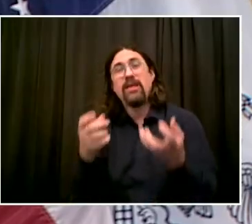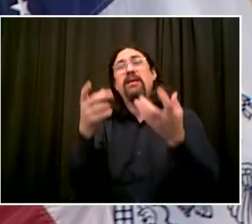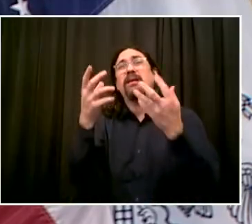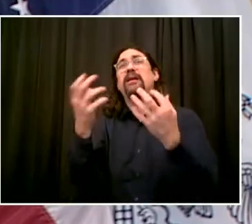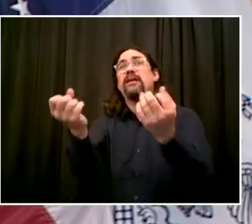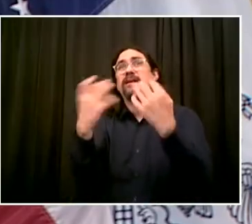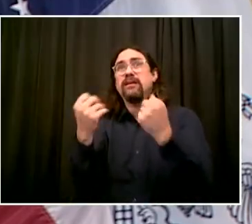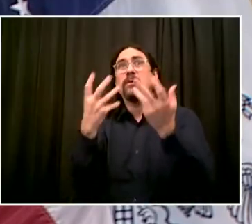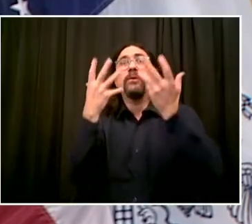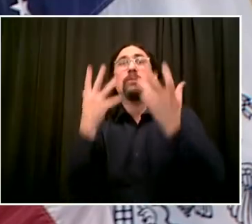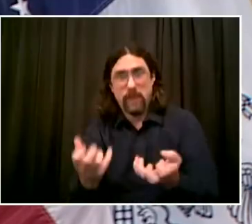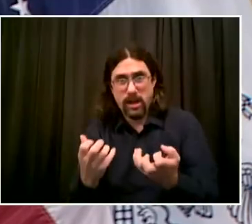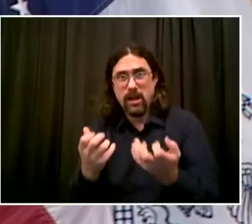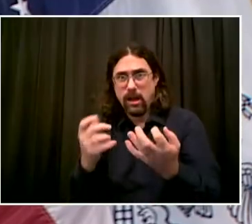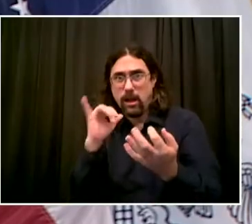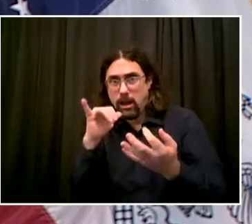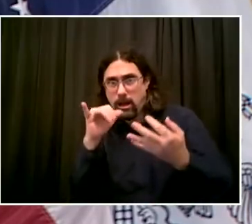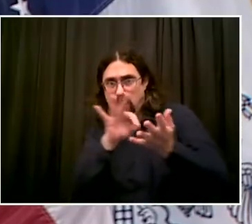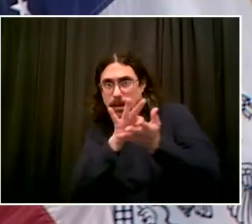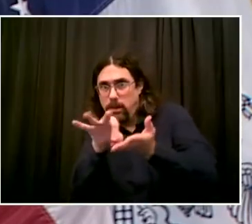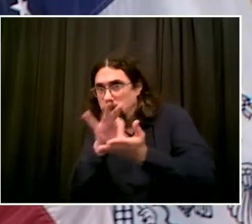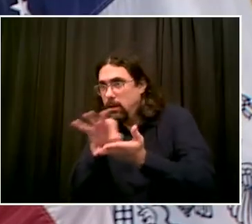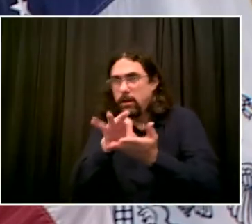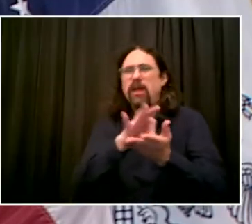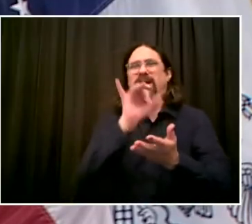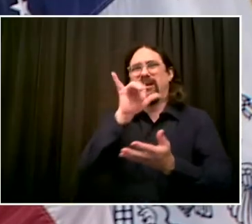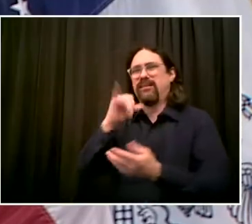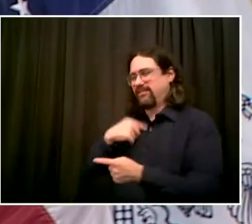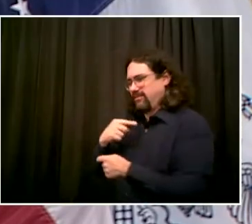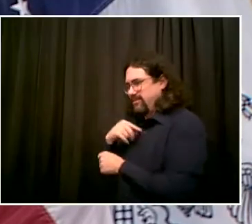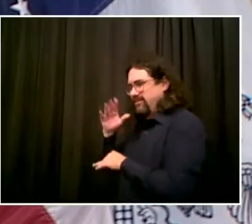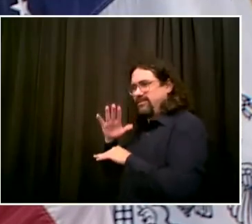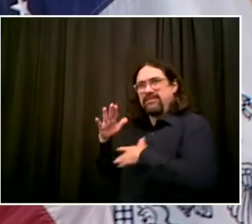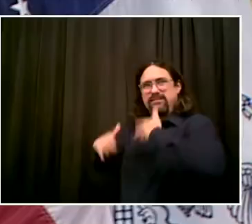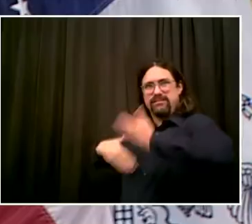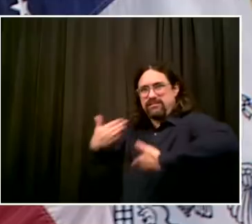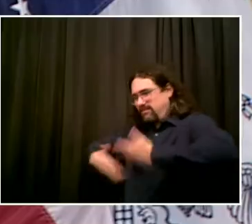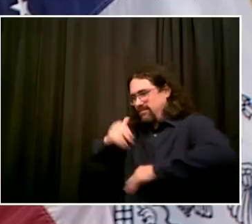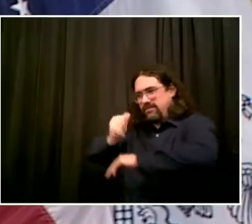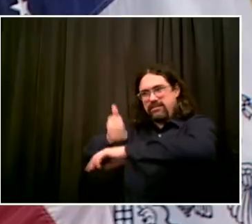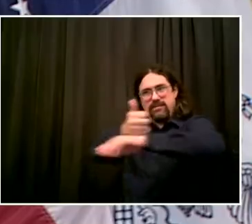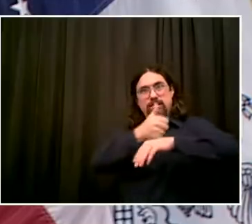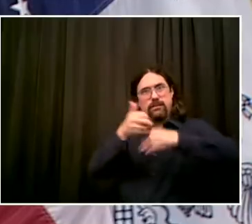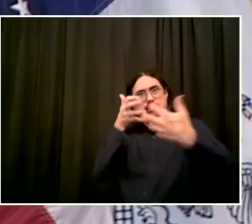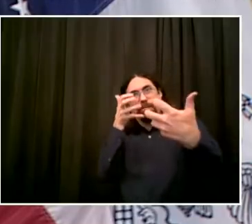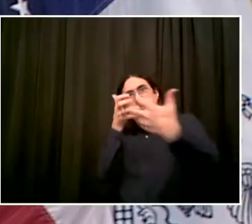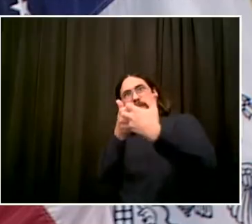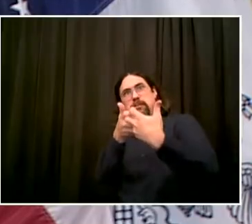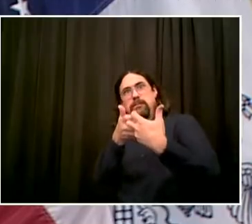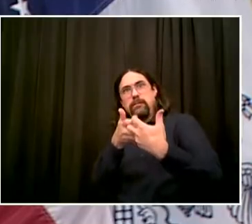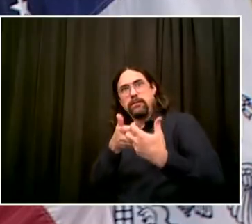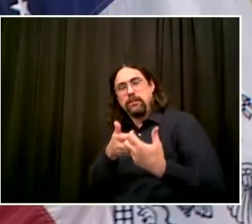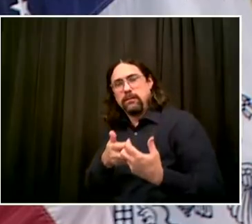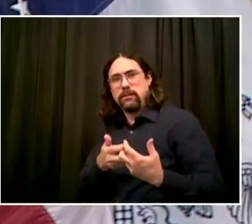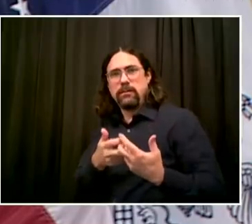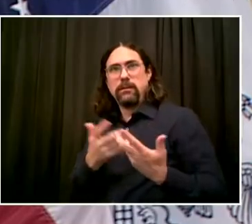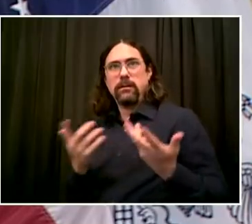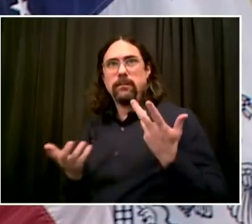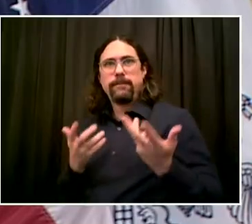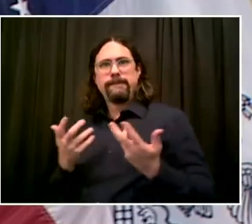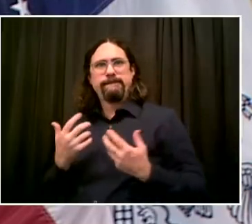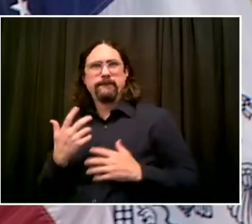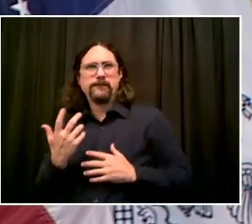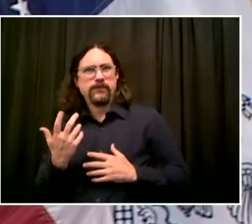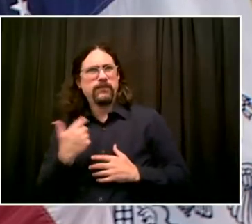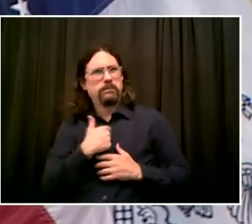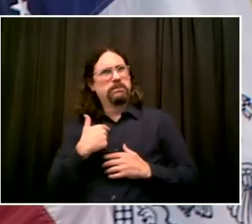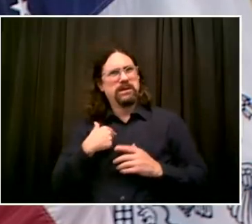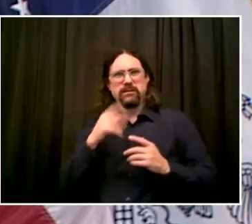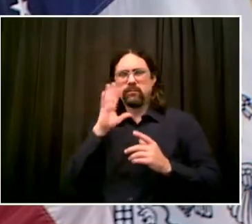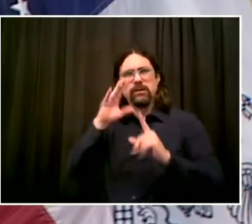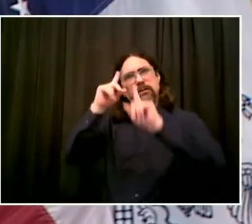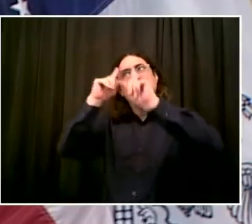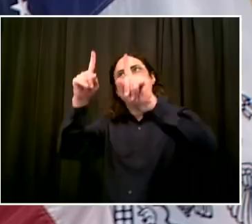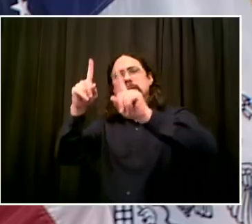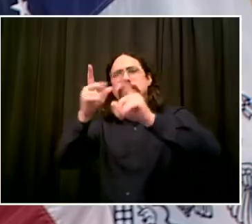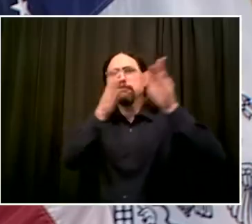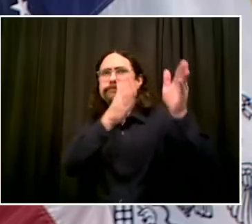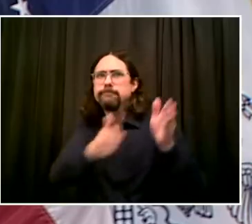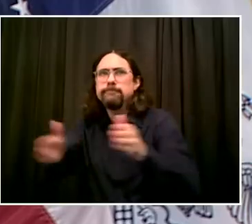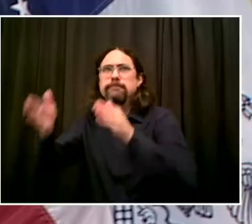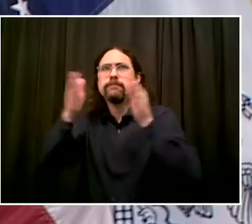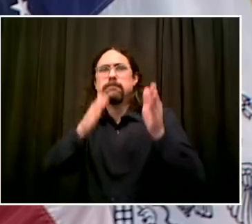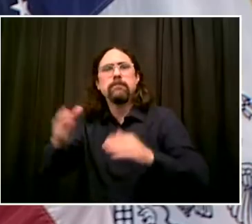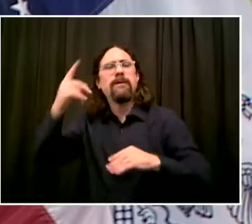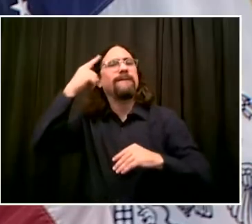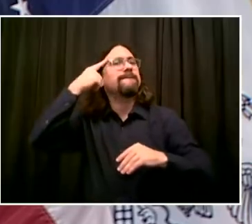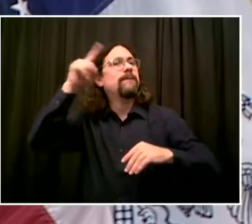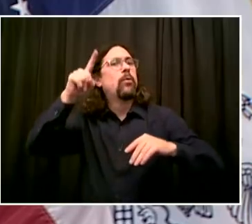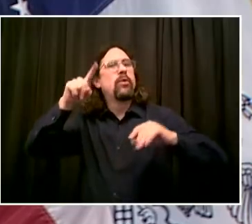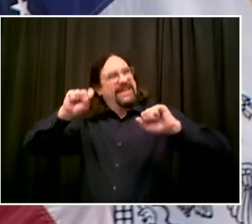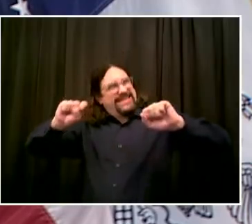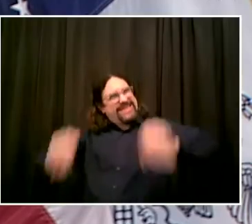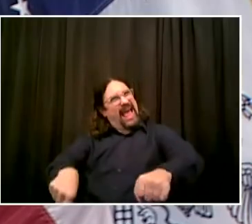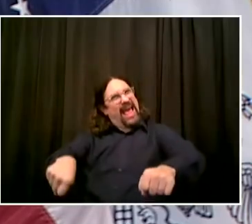KIDS BACK IN